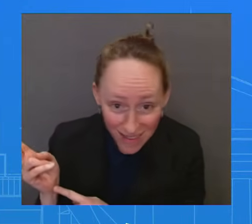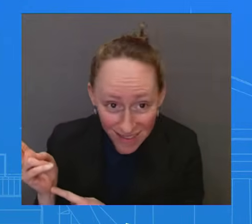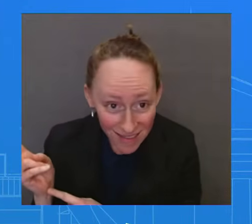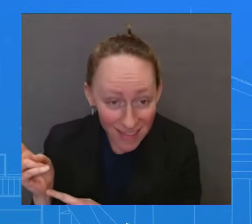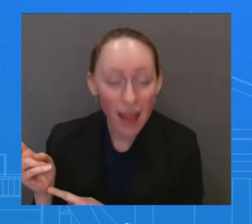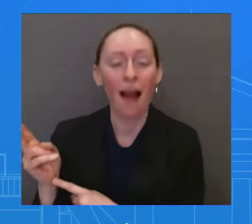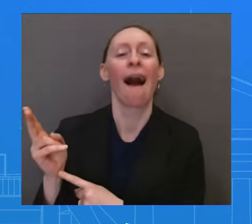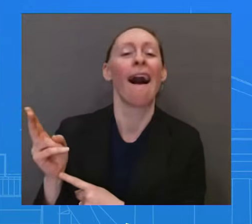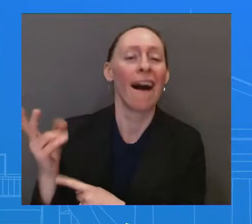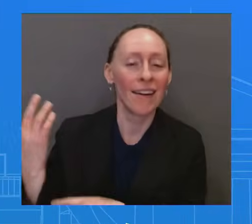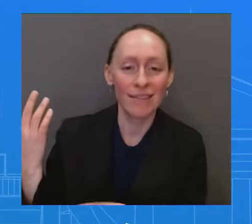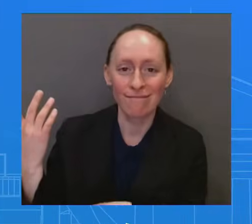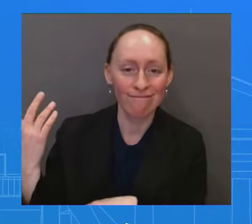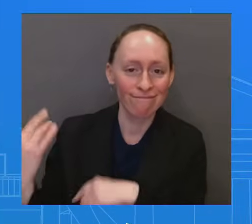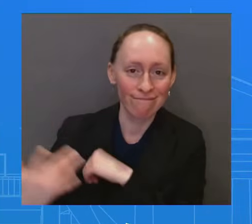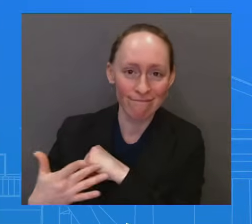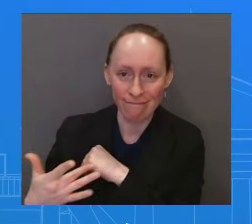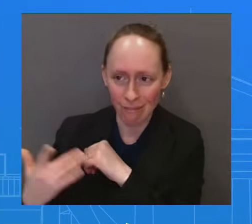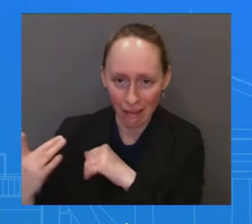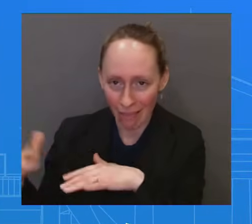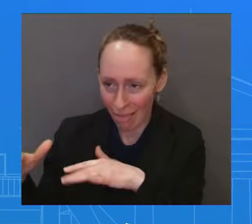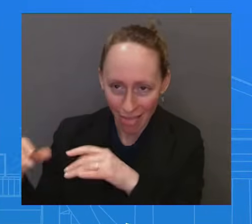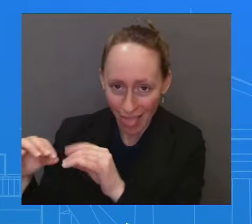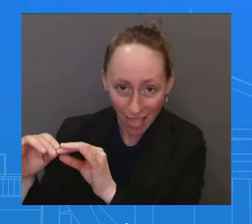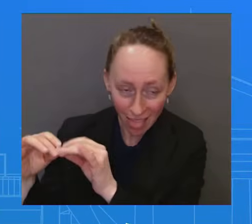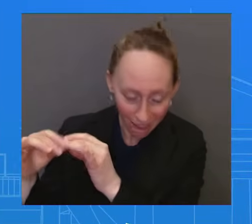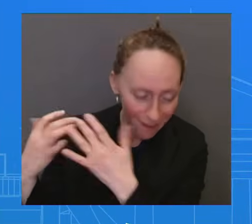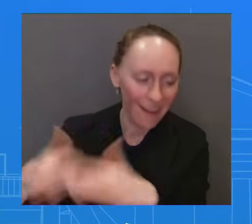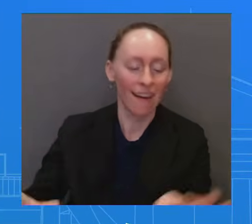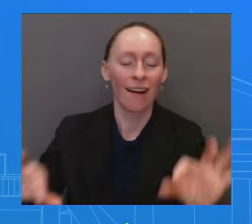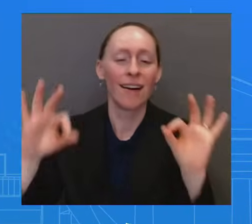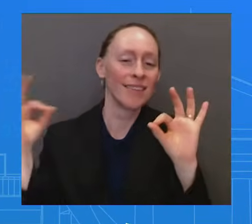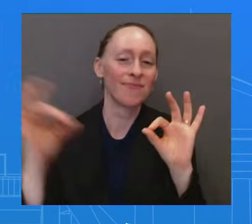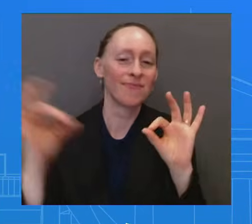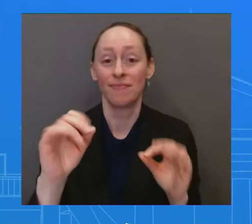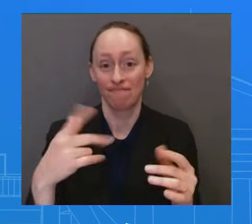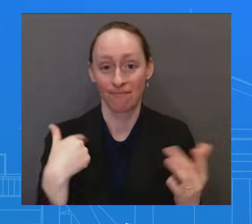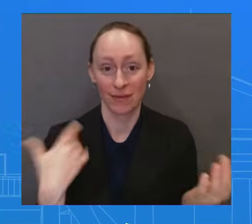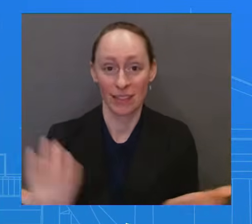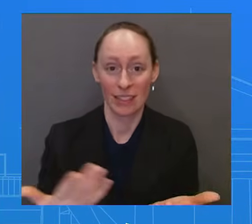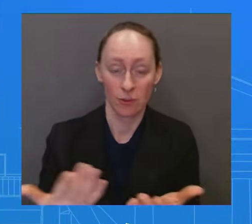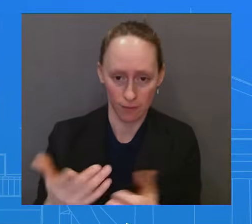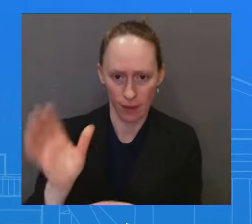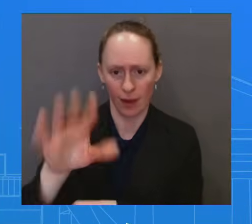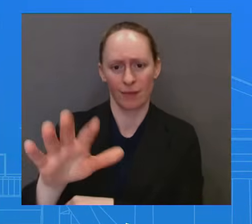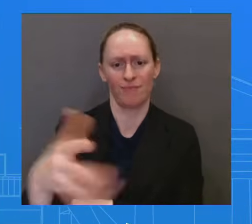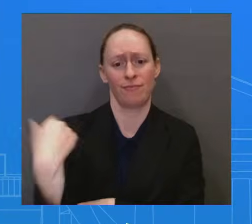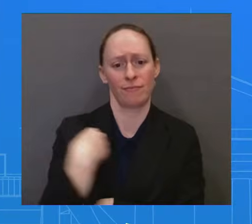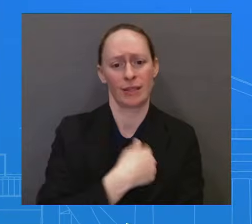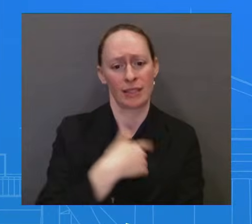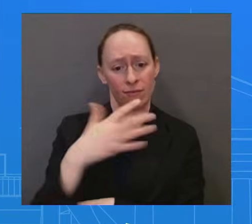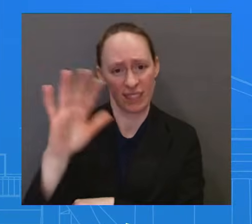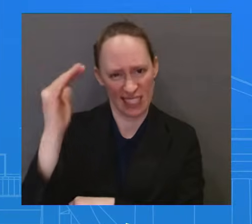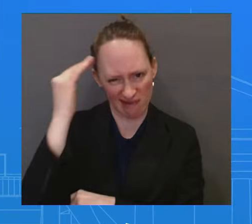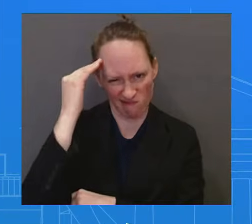So, we are aware of the terrible shooting that took place at Charles University in Prague, claiming the lives of at least 15 people